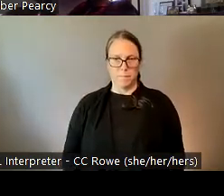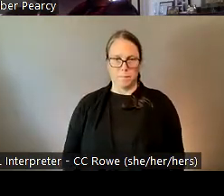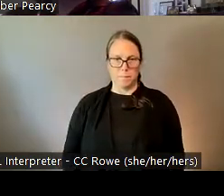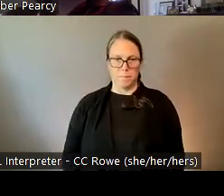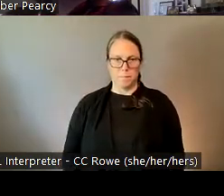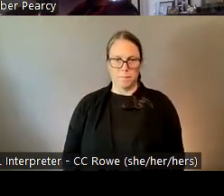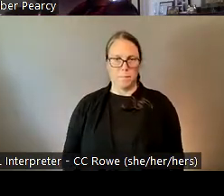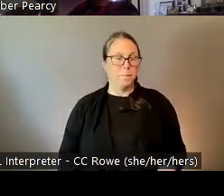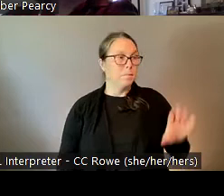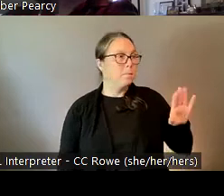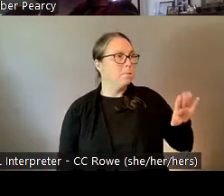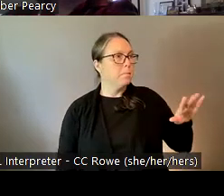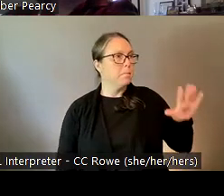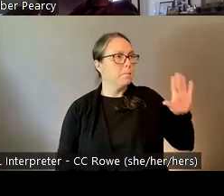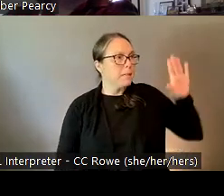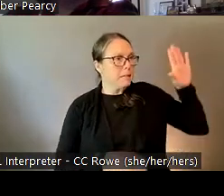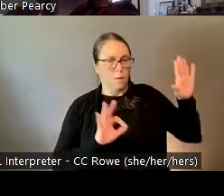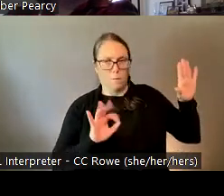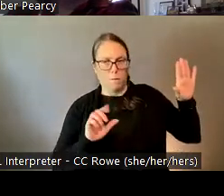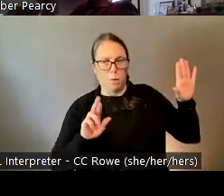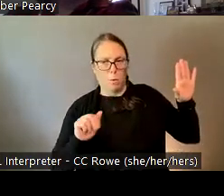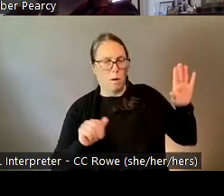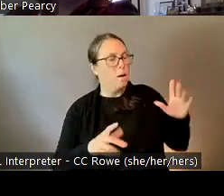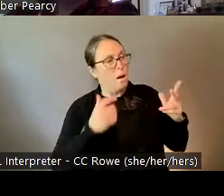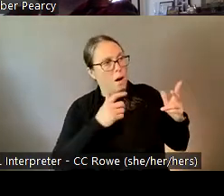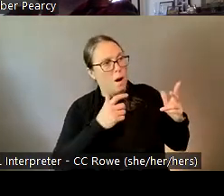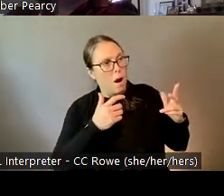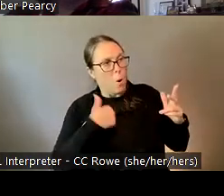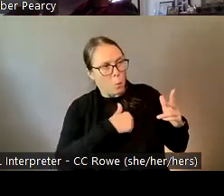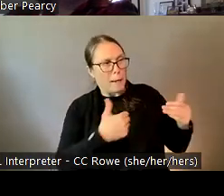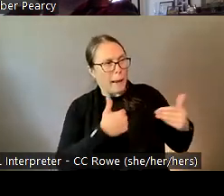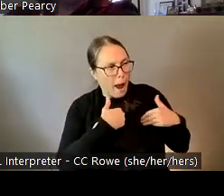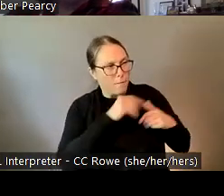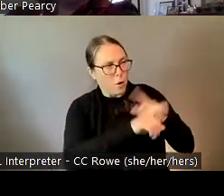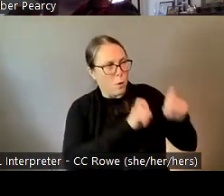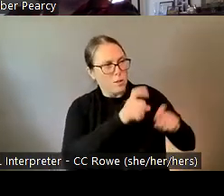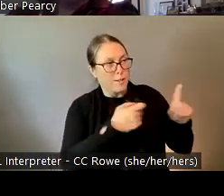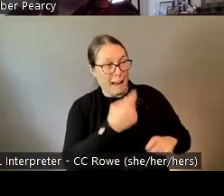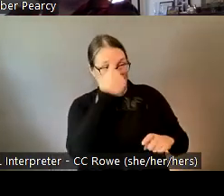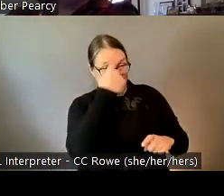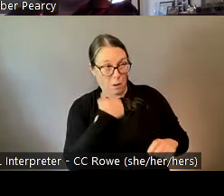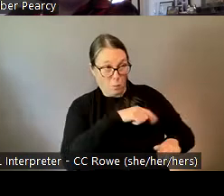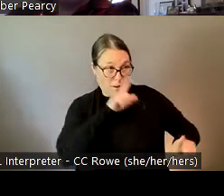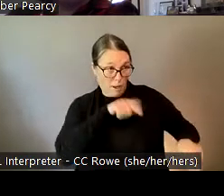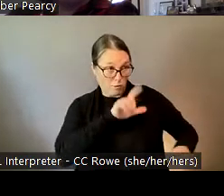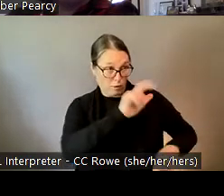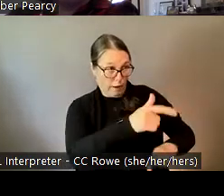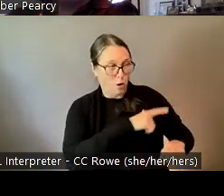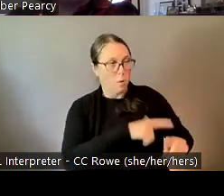Amber, just gonna jump in real quick. We have a question that I think we touch upon later, but the standard large print font size.